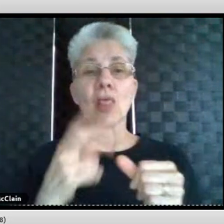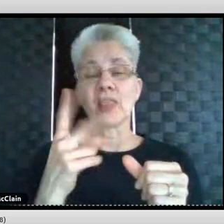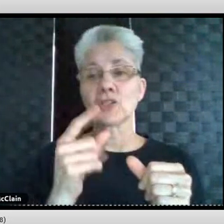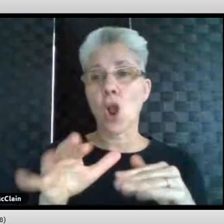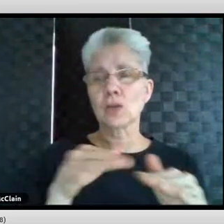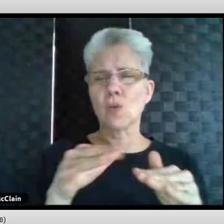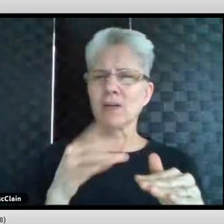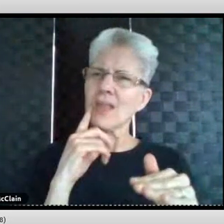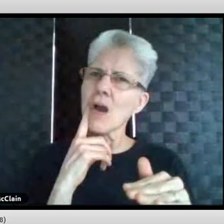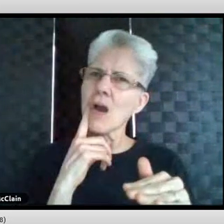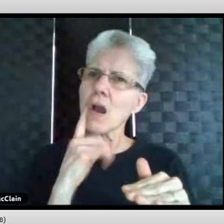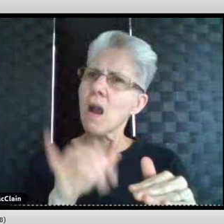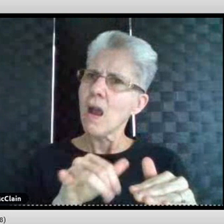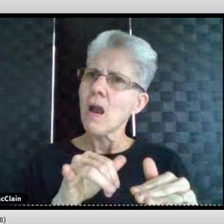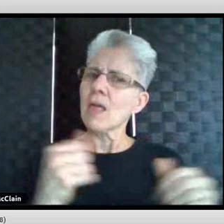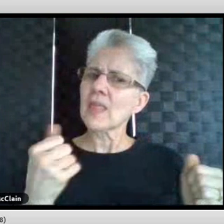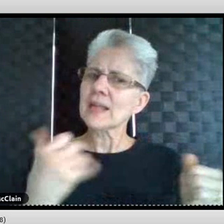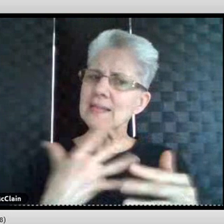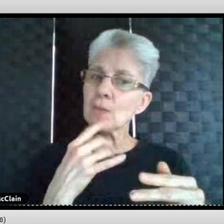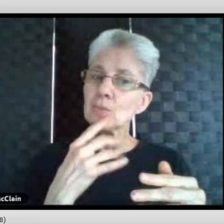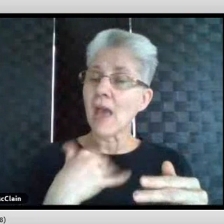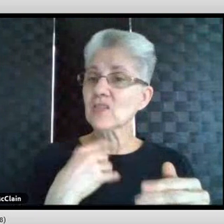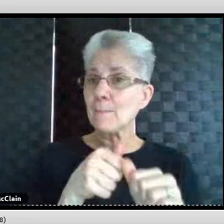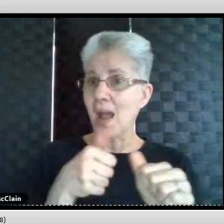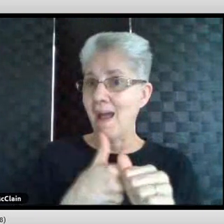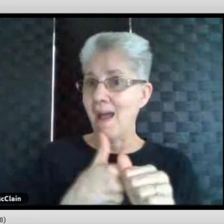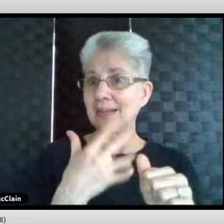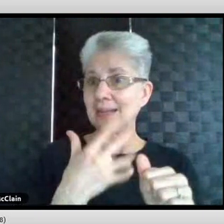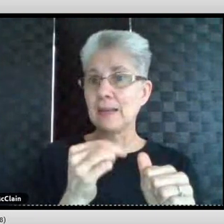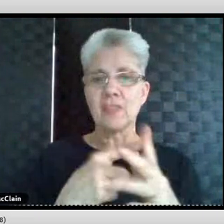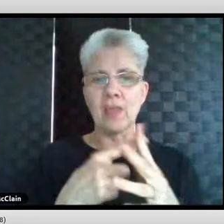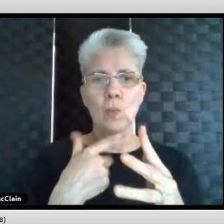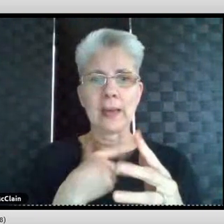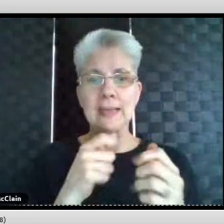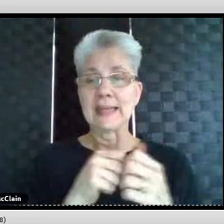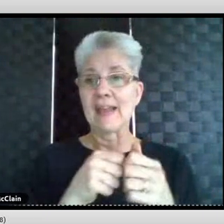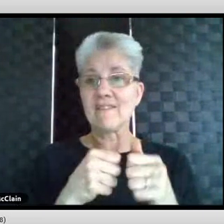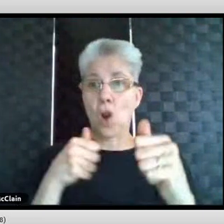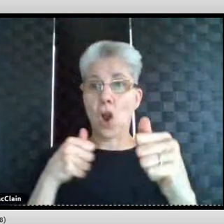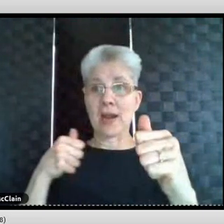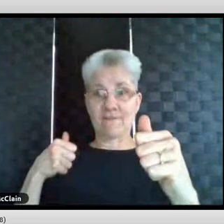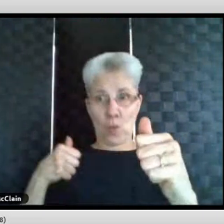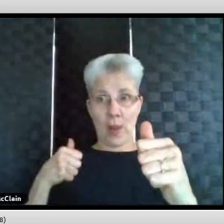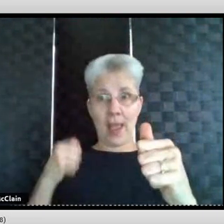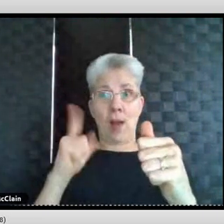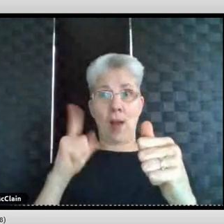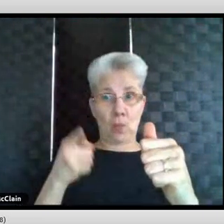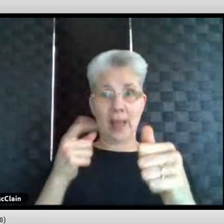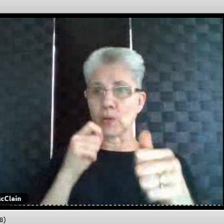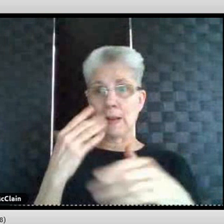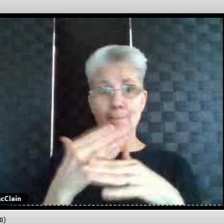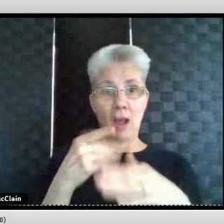And I thought, "You know what? If that scares him to have somebody behind him, we either get far enough away right away so it doesn't bother him,